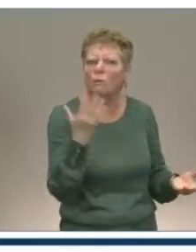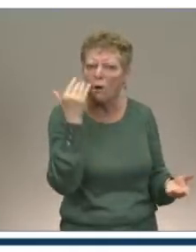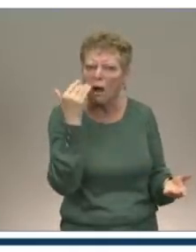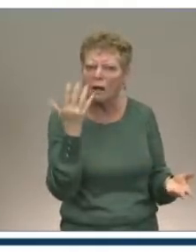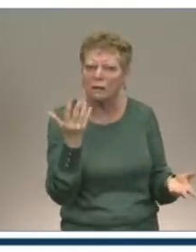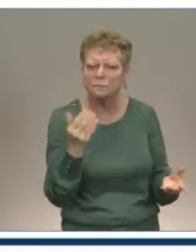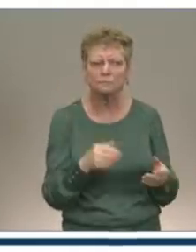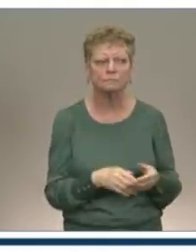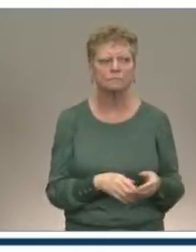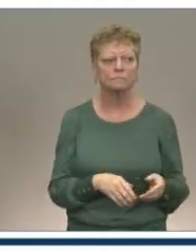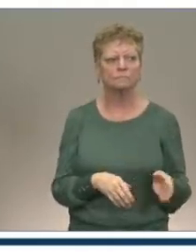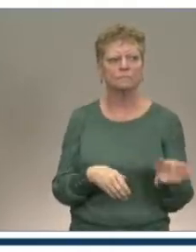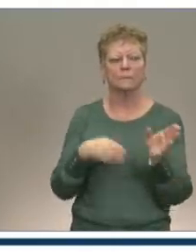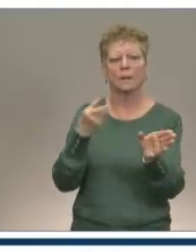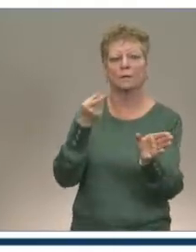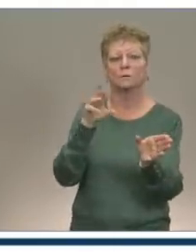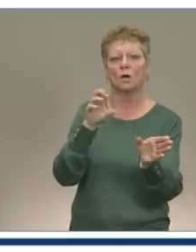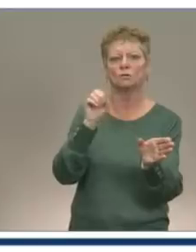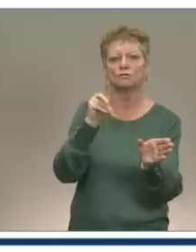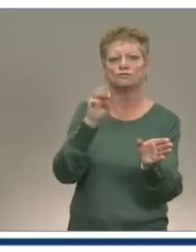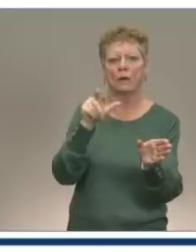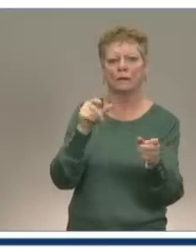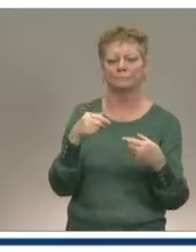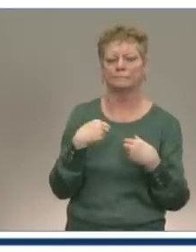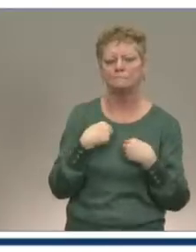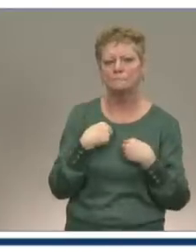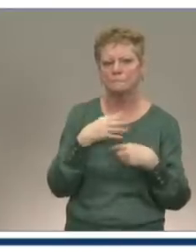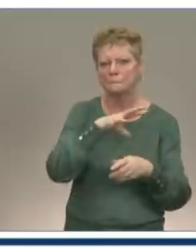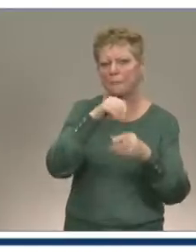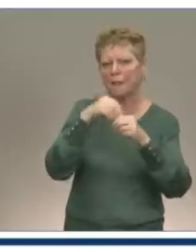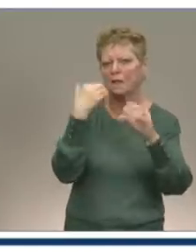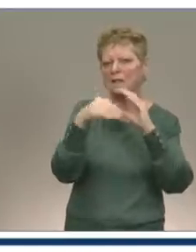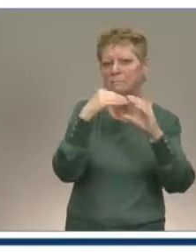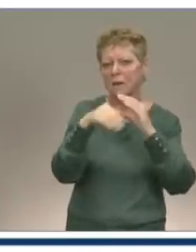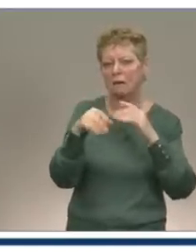so i know that uh i've been involved in emails those are public health nova scotia health